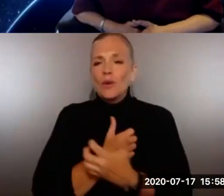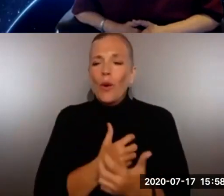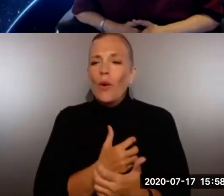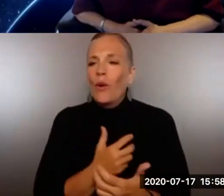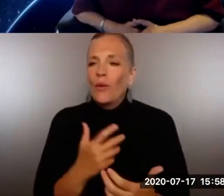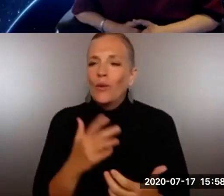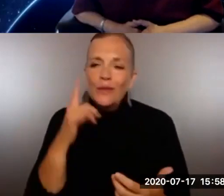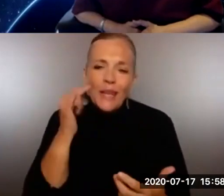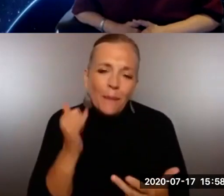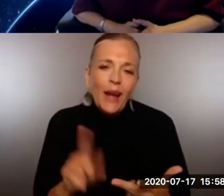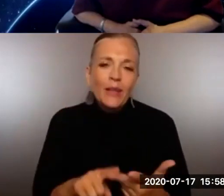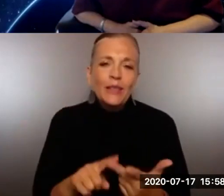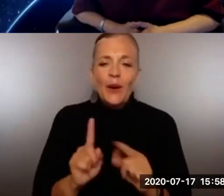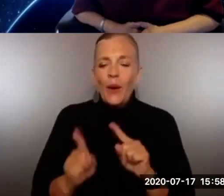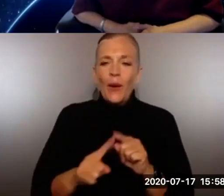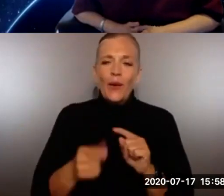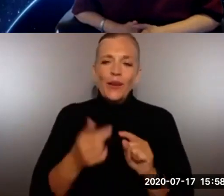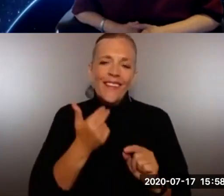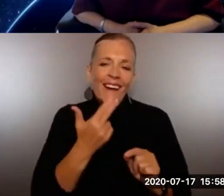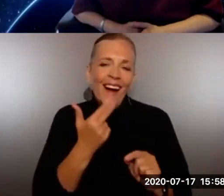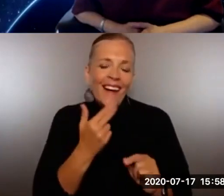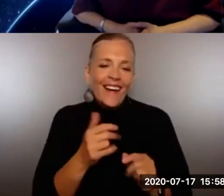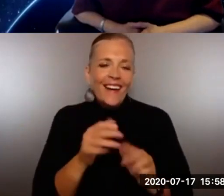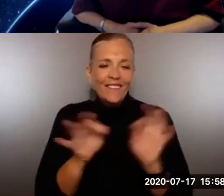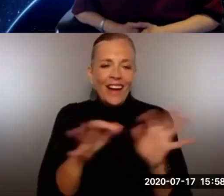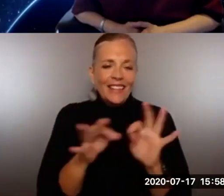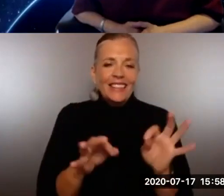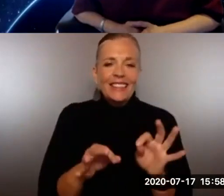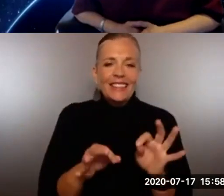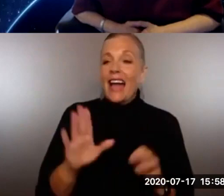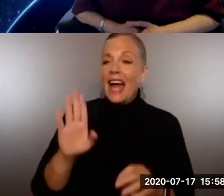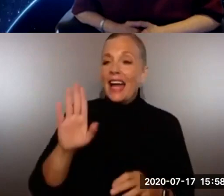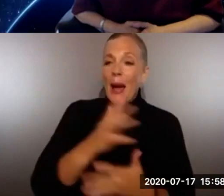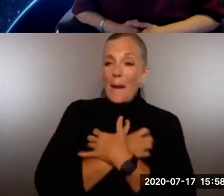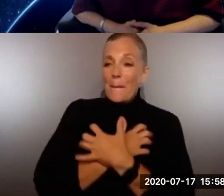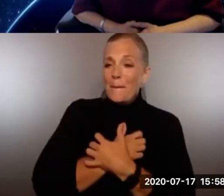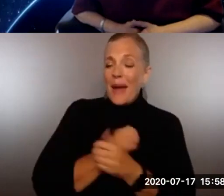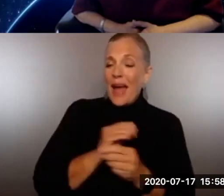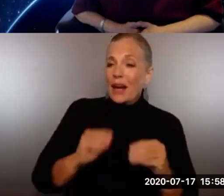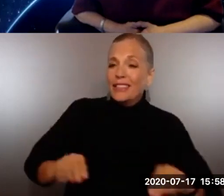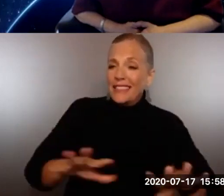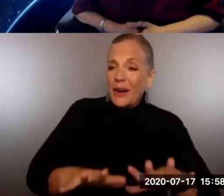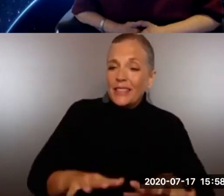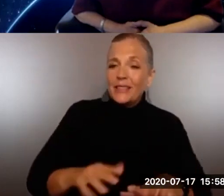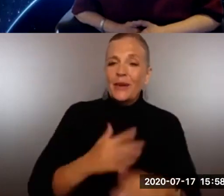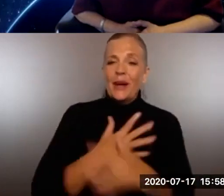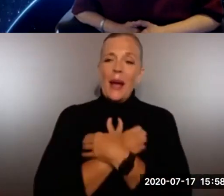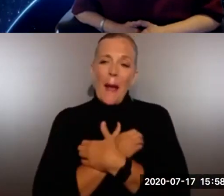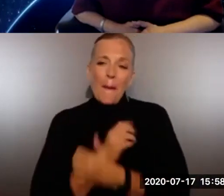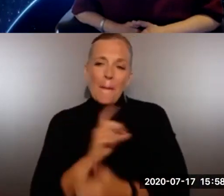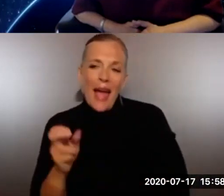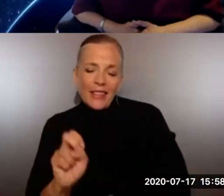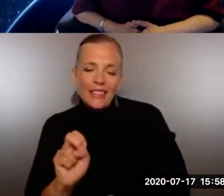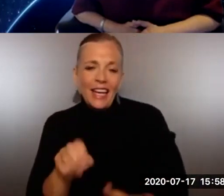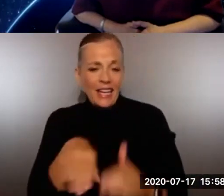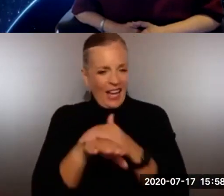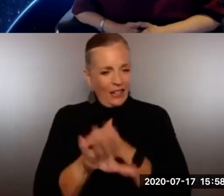"This is Bear Territory" or "Bear den, enter at your own risk." We have with us today Judy Heumann,